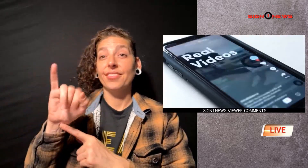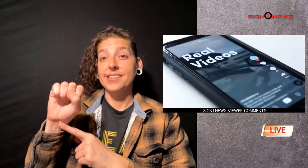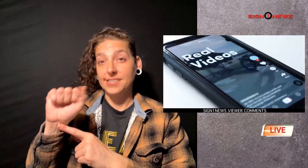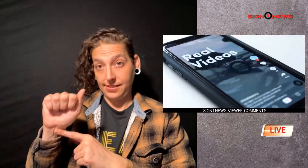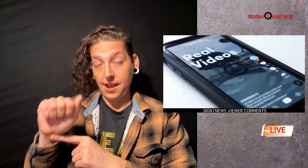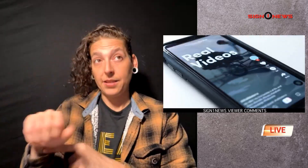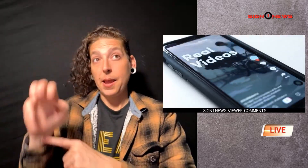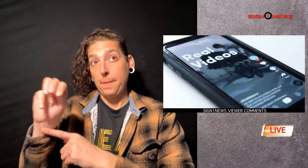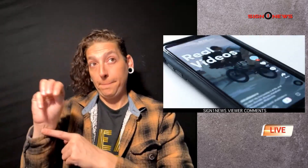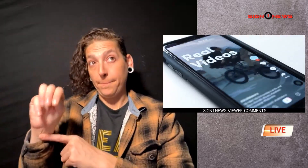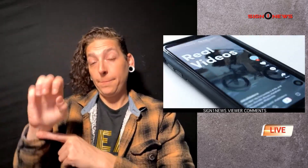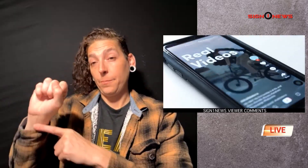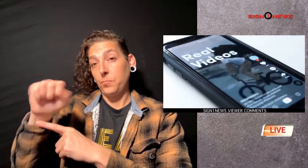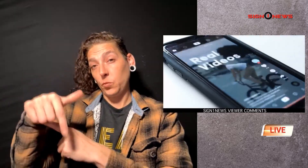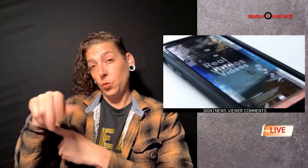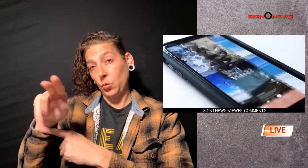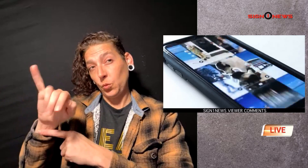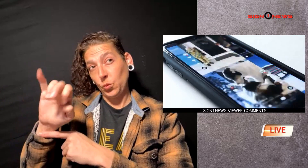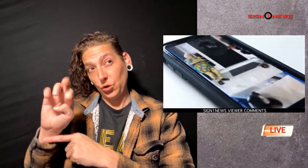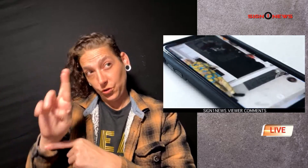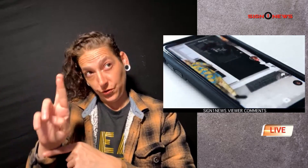Lisa M Squier says